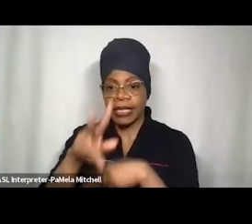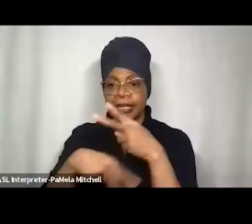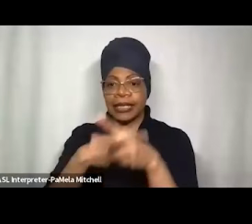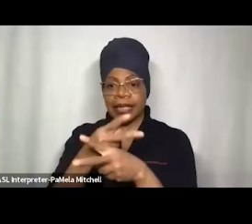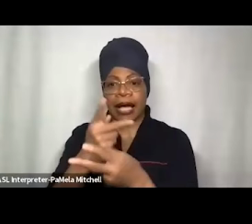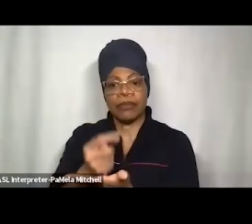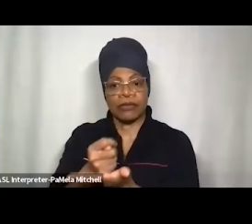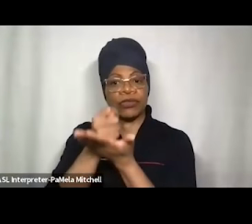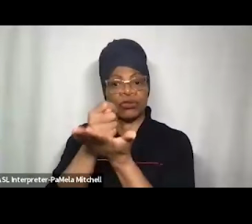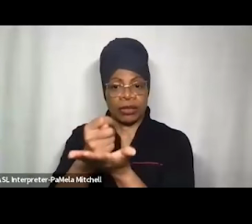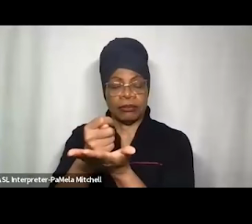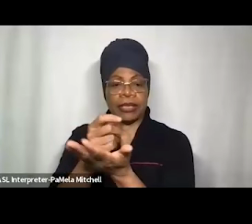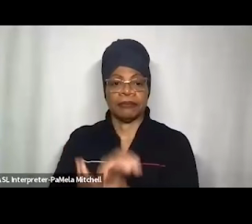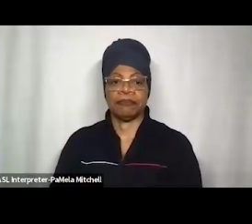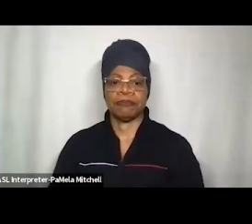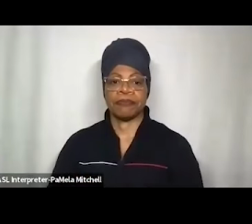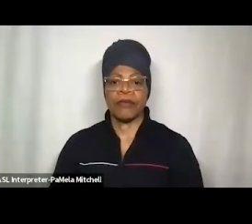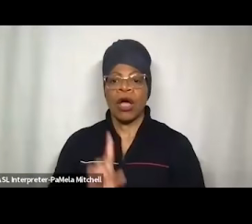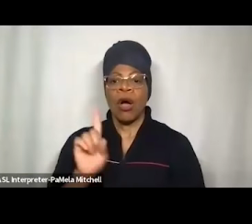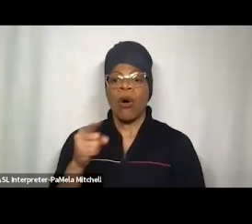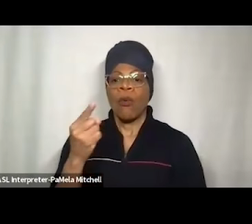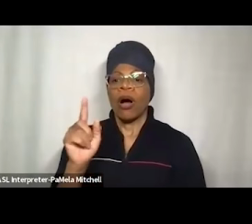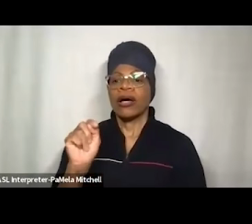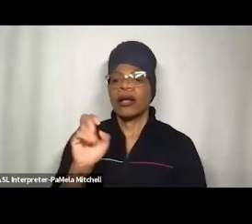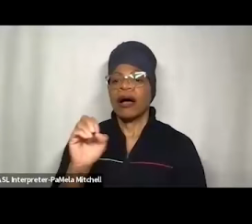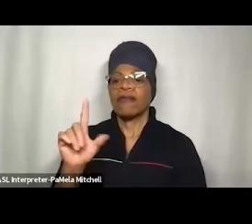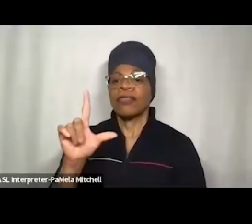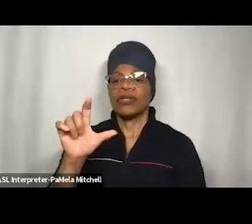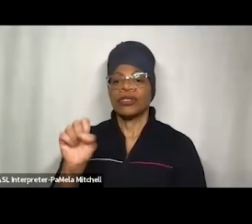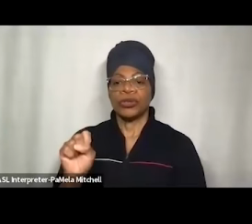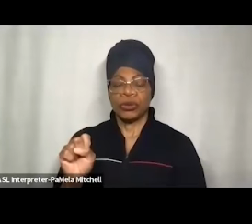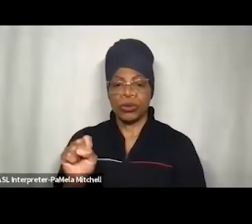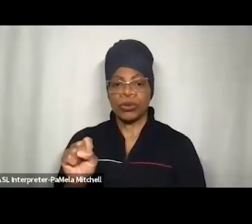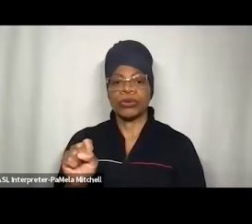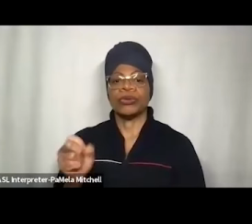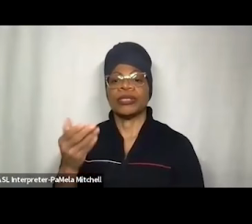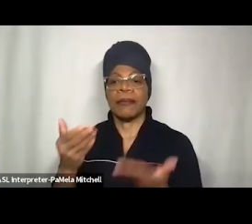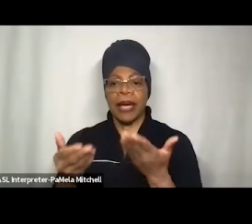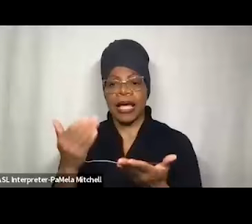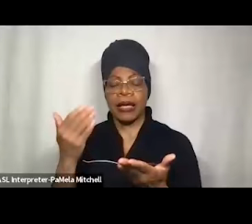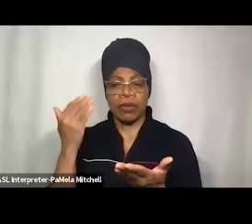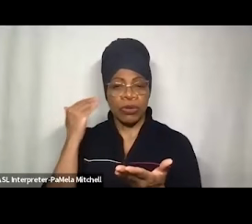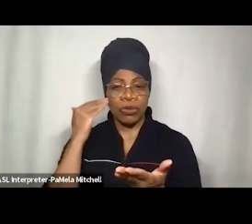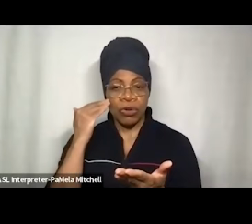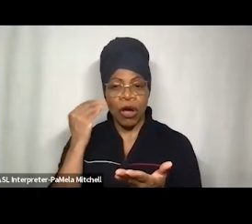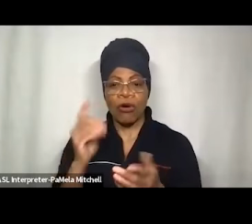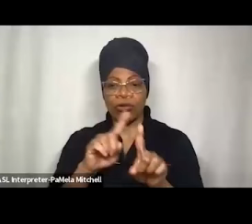So what are the instruments? You are probably familiar with different instruments for use in looking at criminal risk.